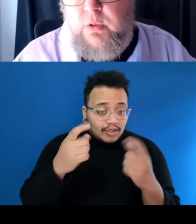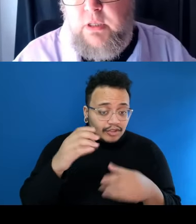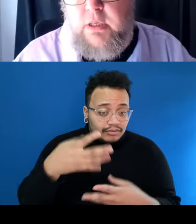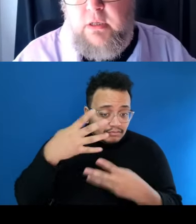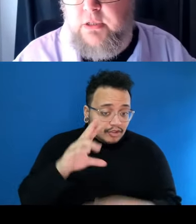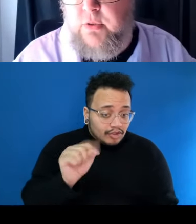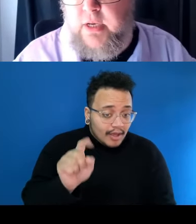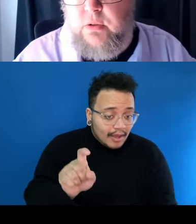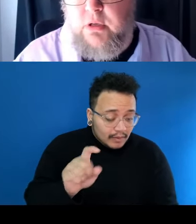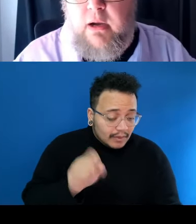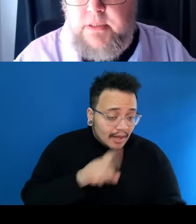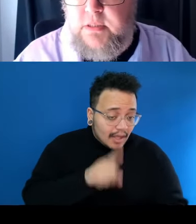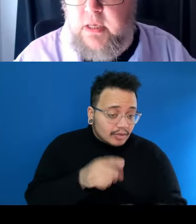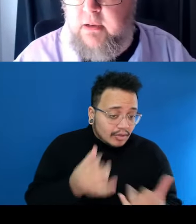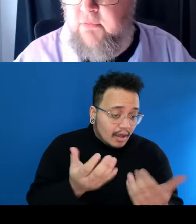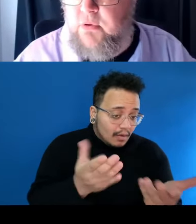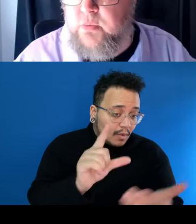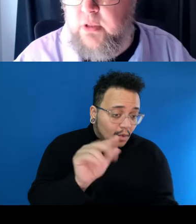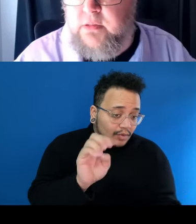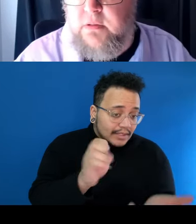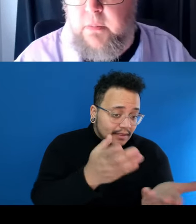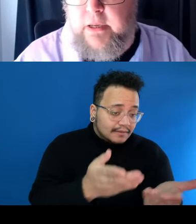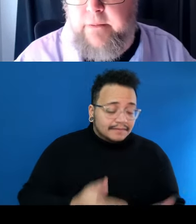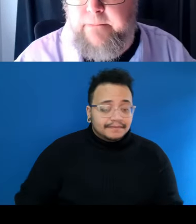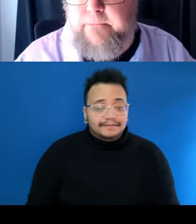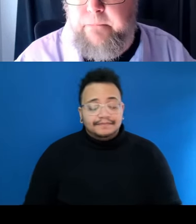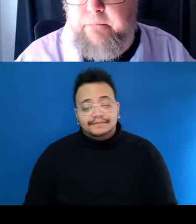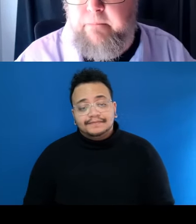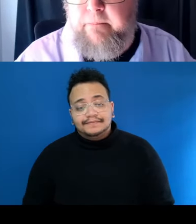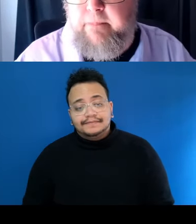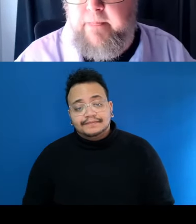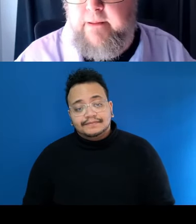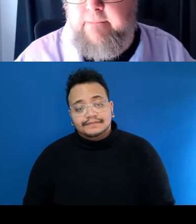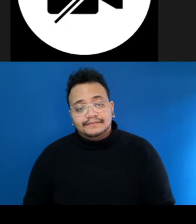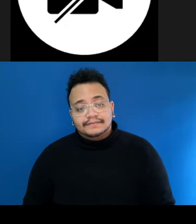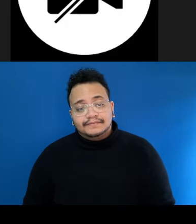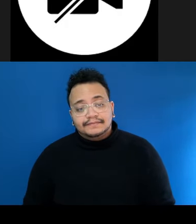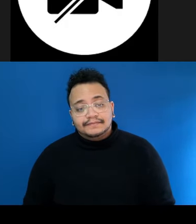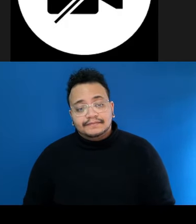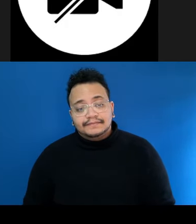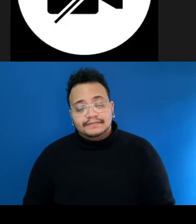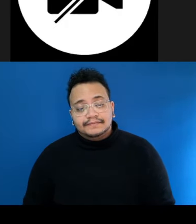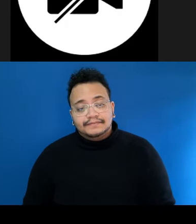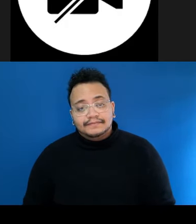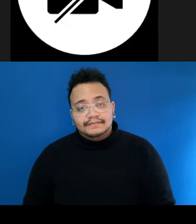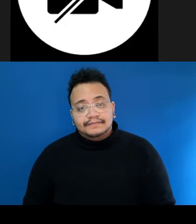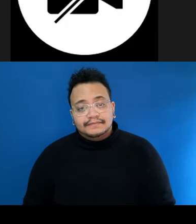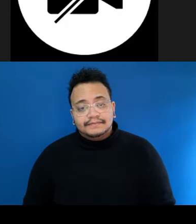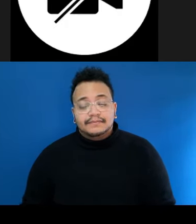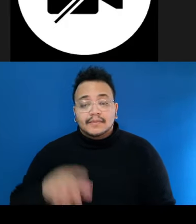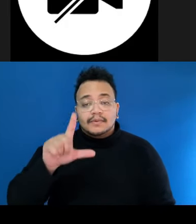that we can address or comments that folks would like to make? [Loree] No, I transferred one that was a comment,